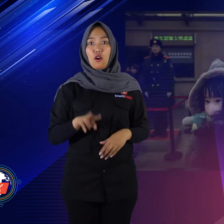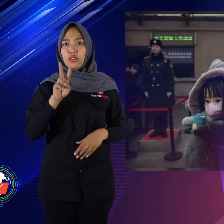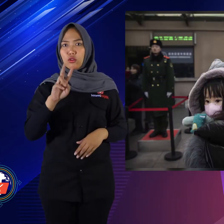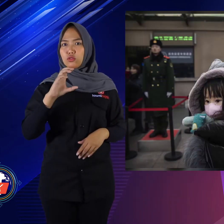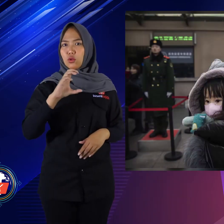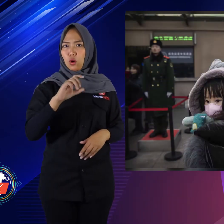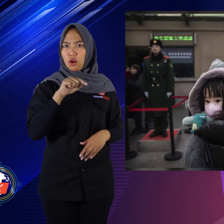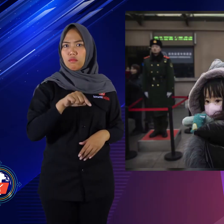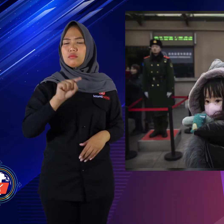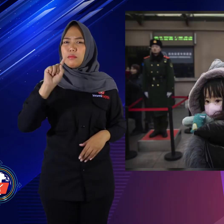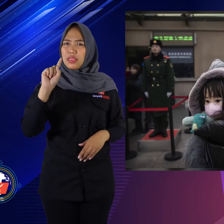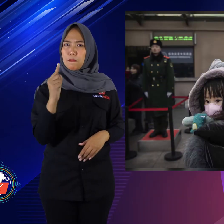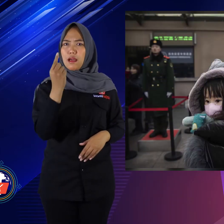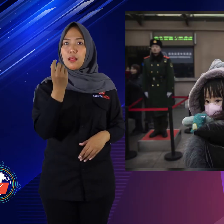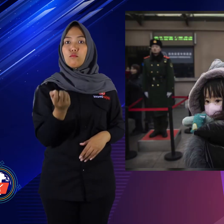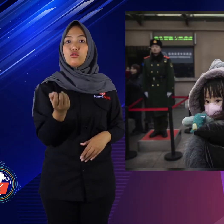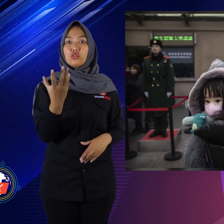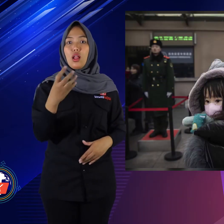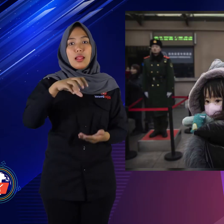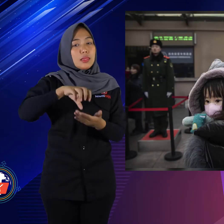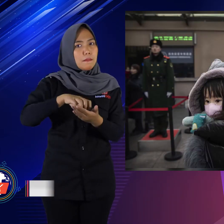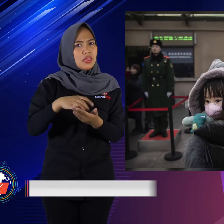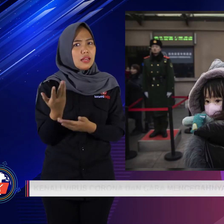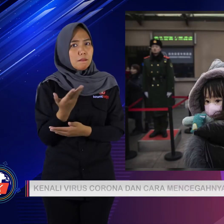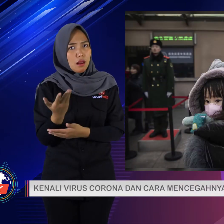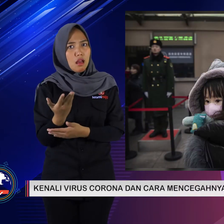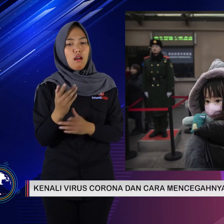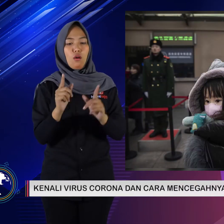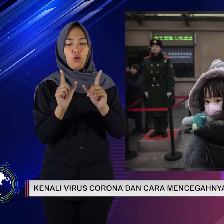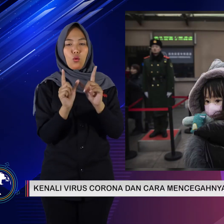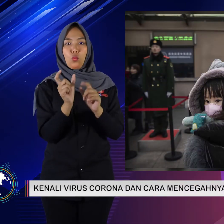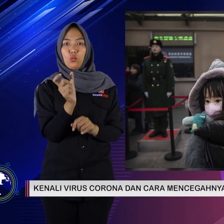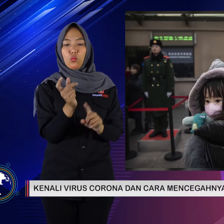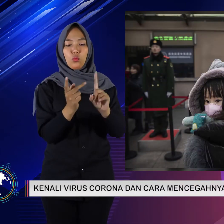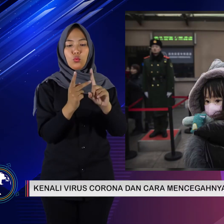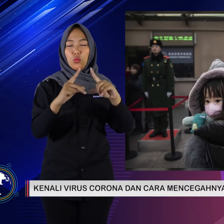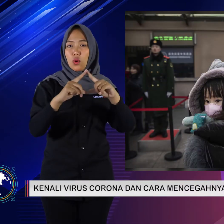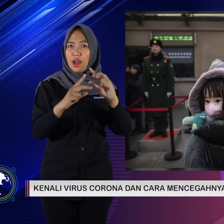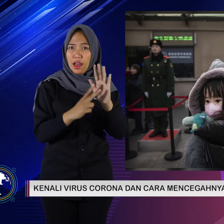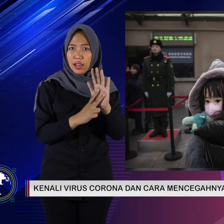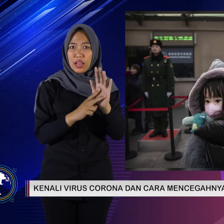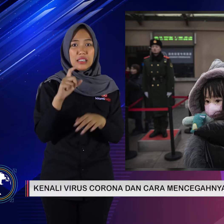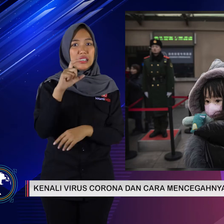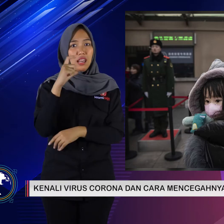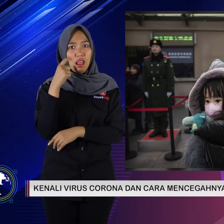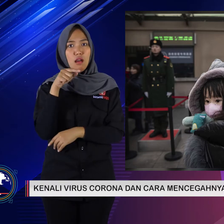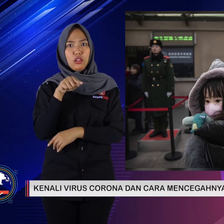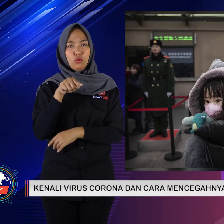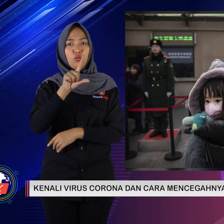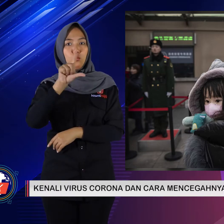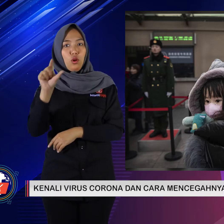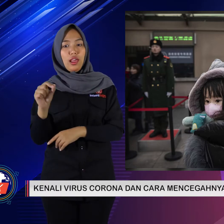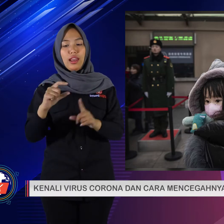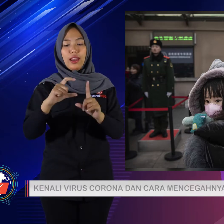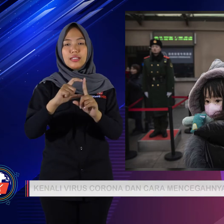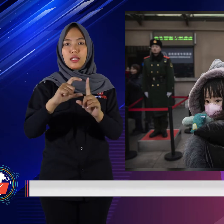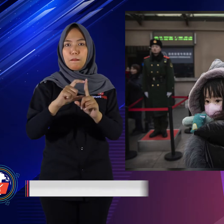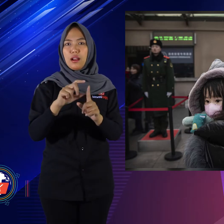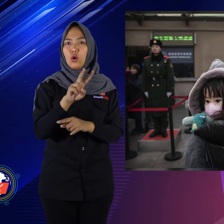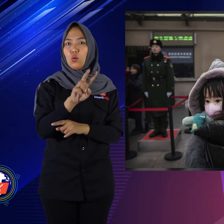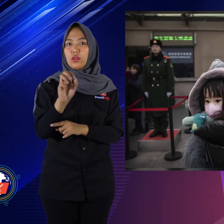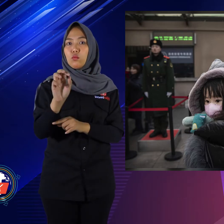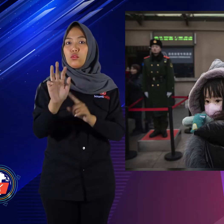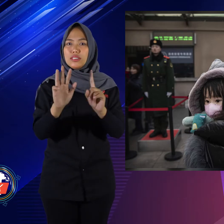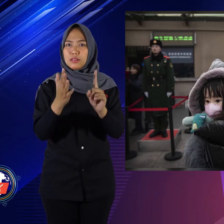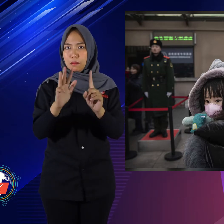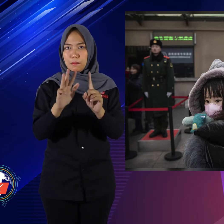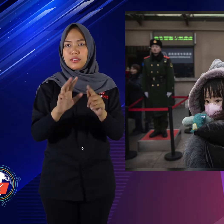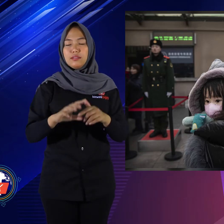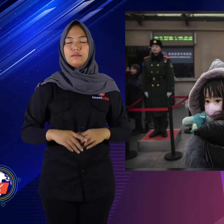Corona Virus first appeared in Wuhan, China in December 2019.